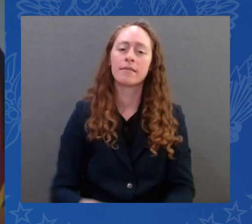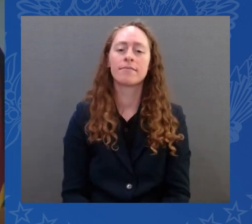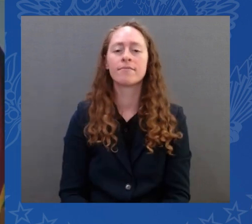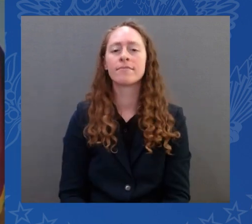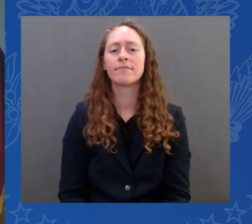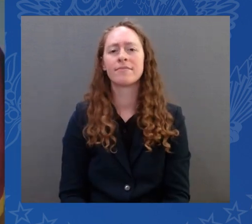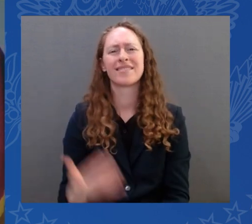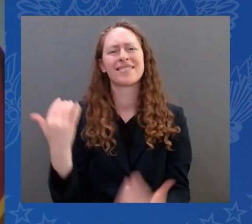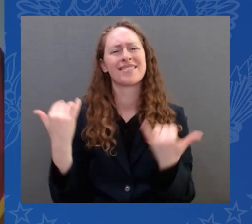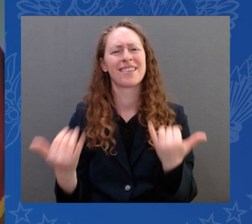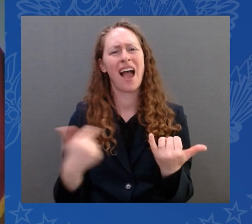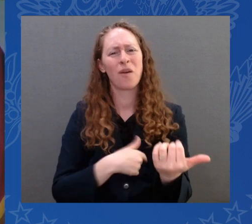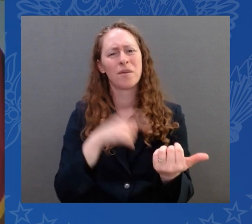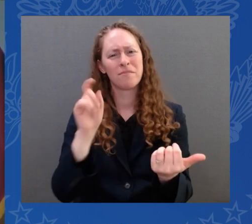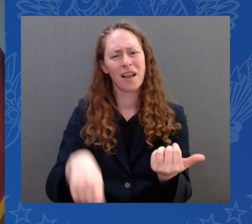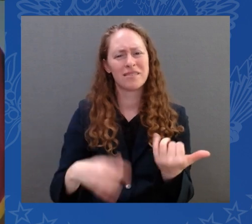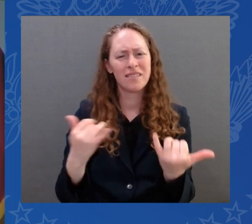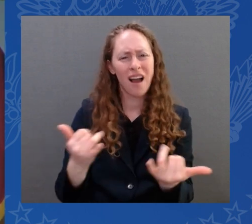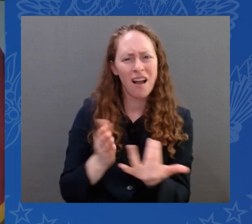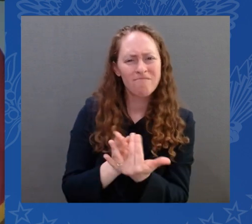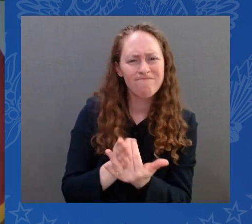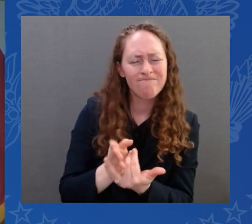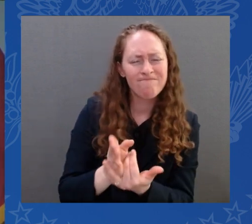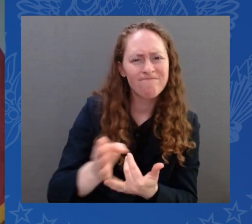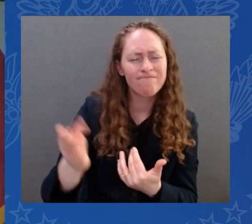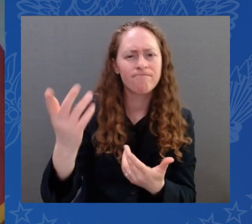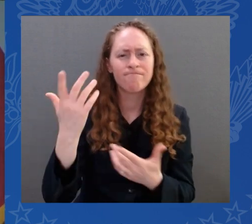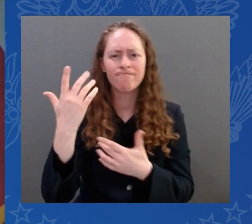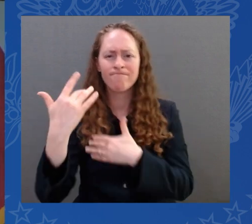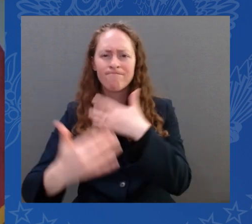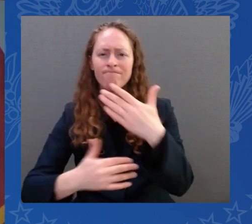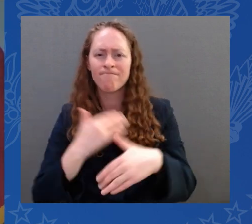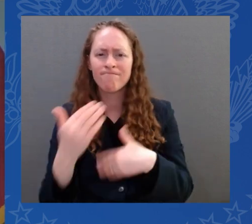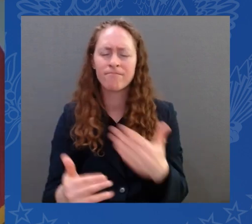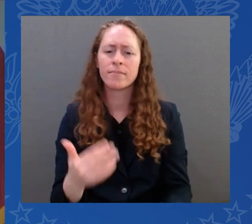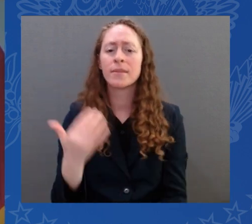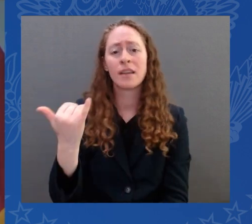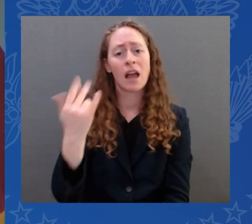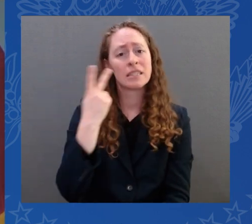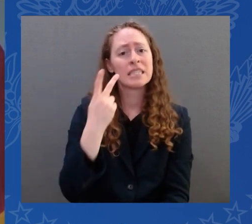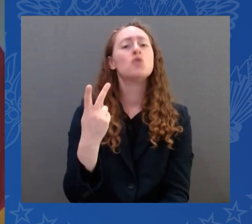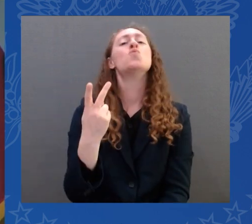I hope you'll keep the memory of the example of Academy graduates, like my friend John McCain,